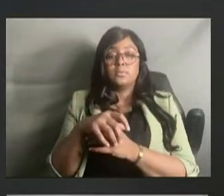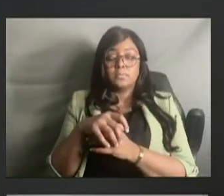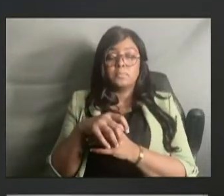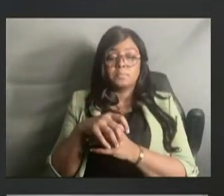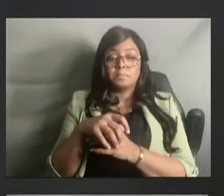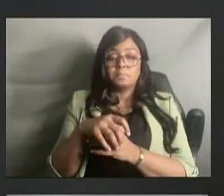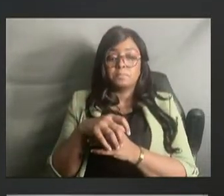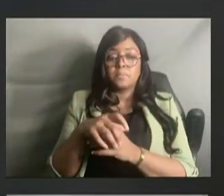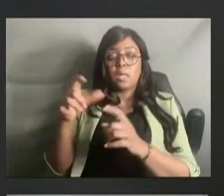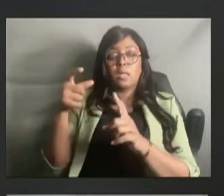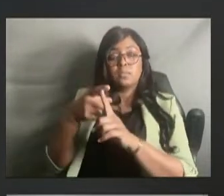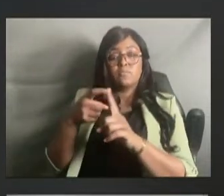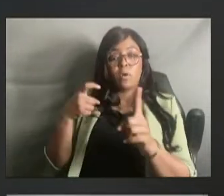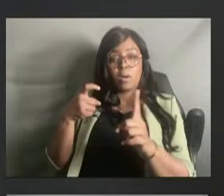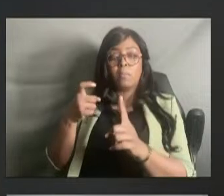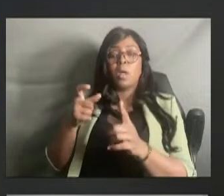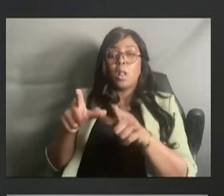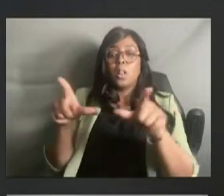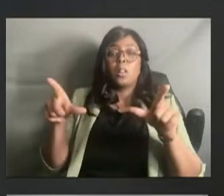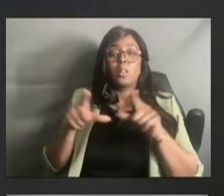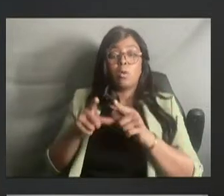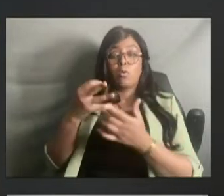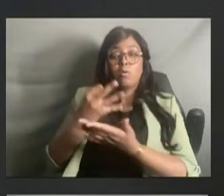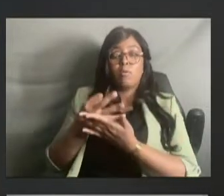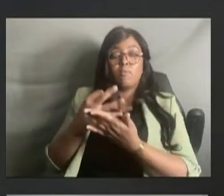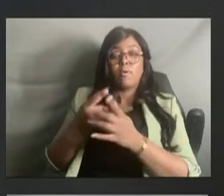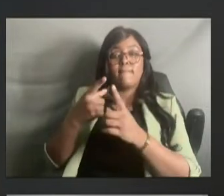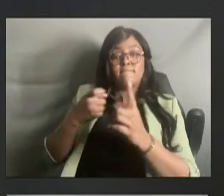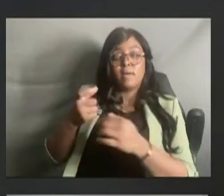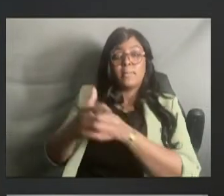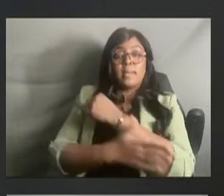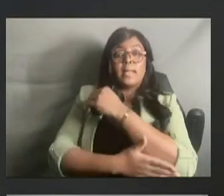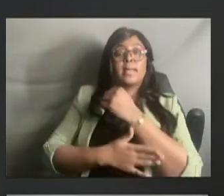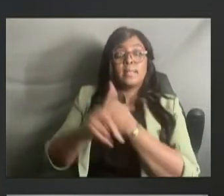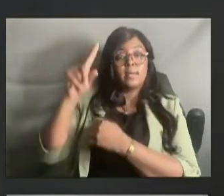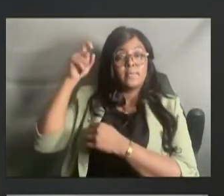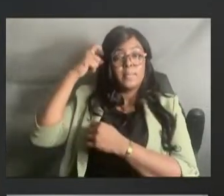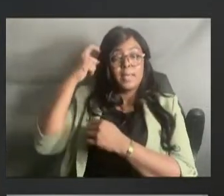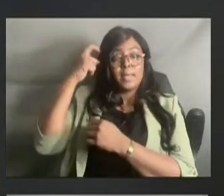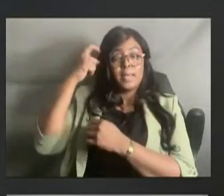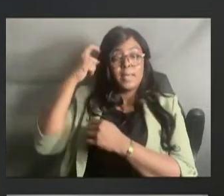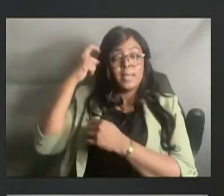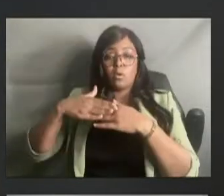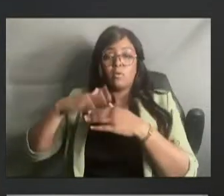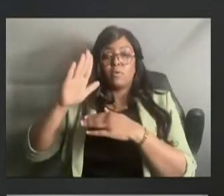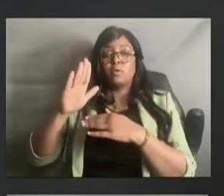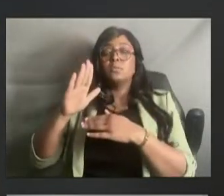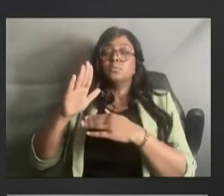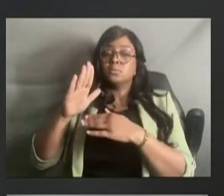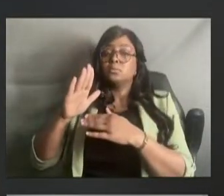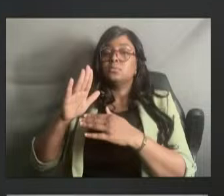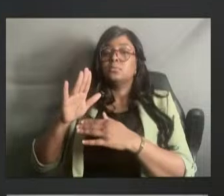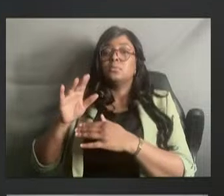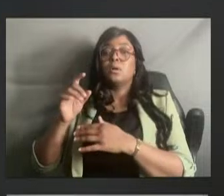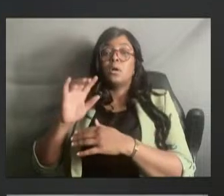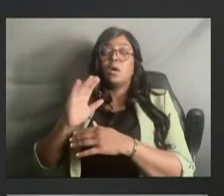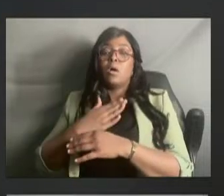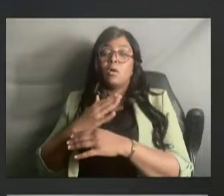up. Roughly two thirds is made up by our local funds that come